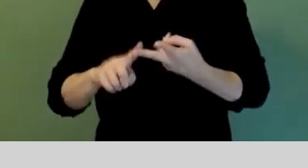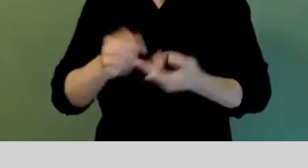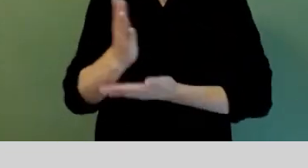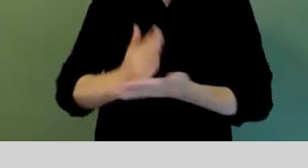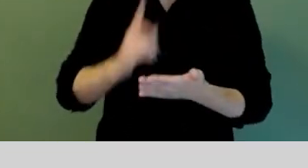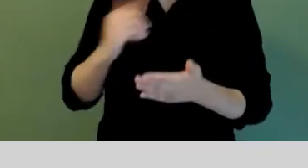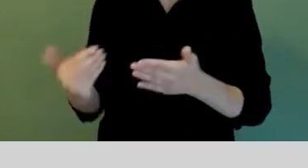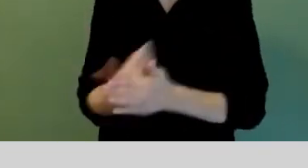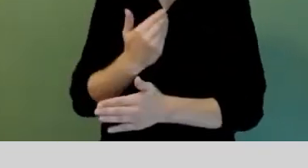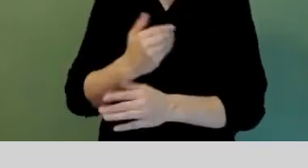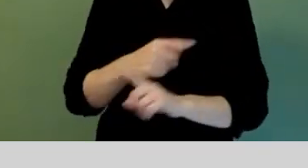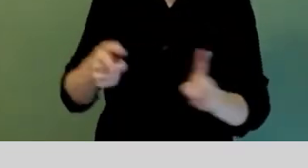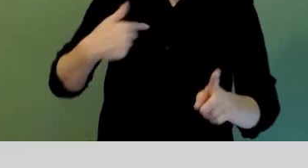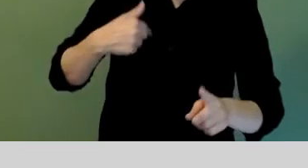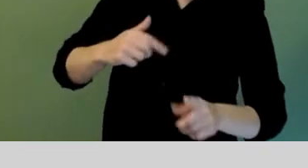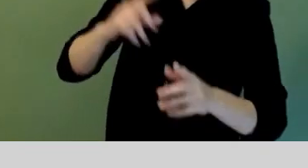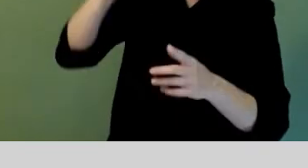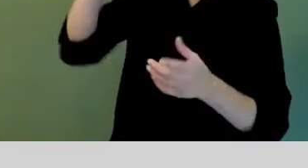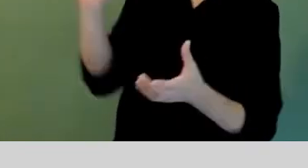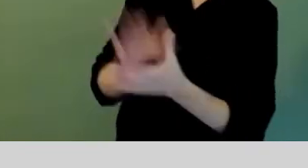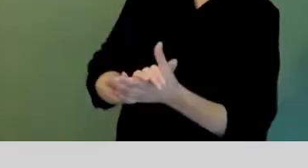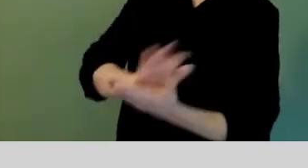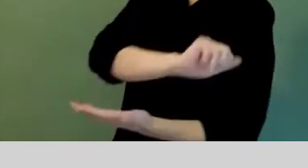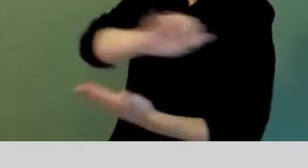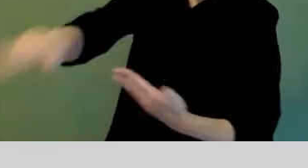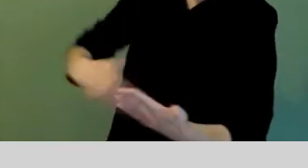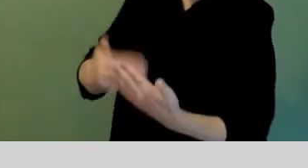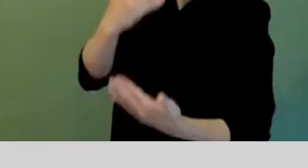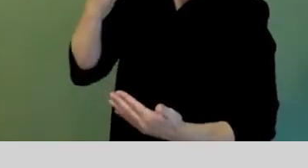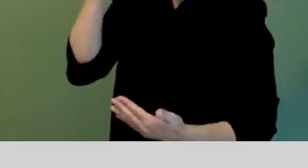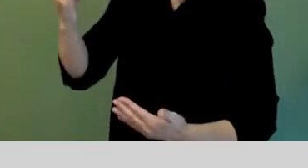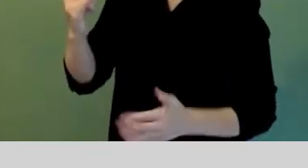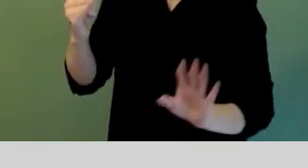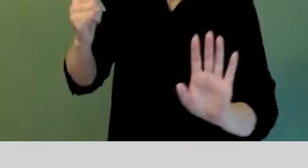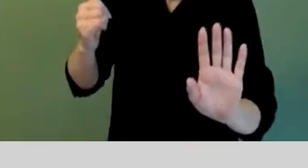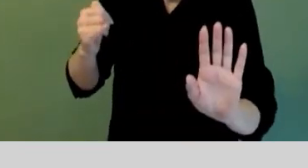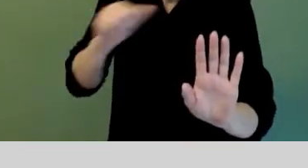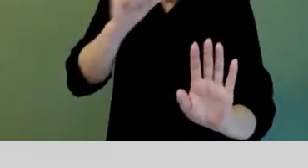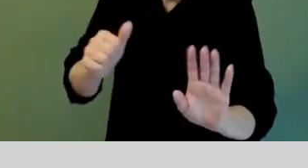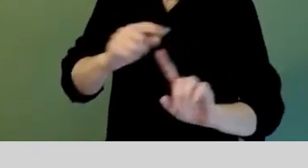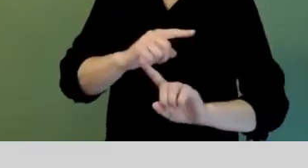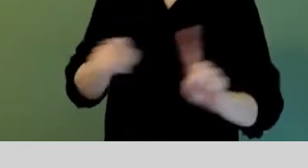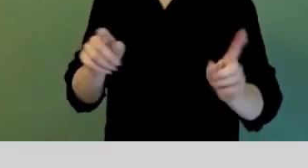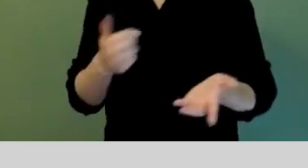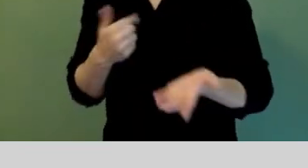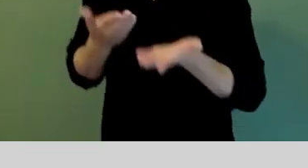Only of these are things that are cool, you might want to try them out, you might not. The first feature I wanna talk about